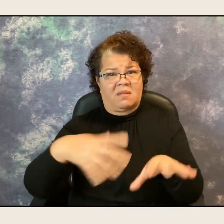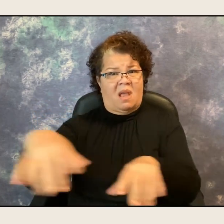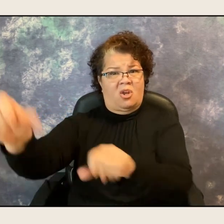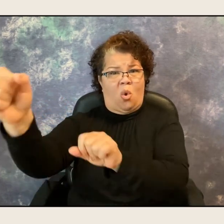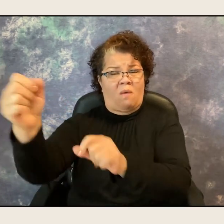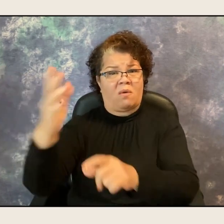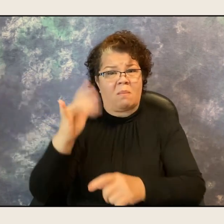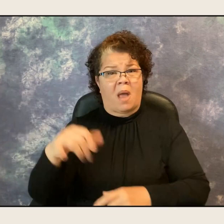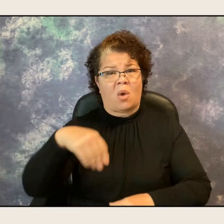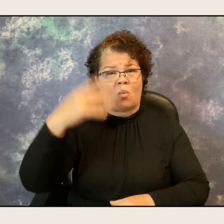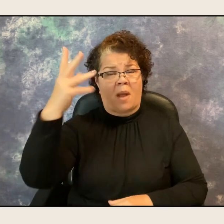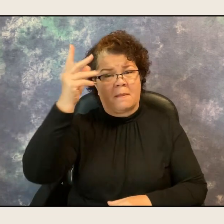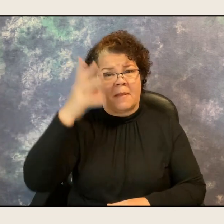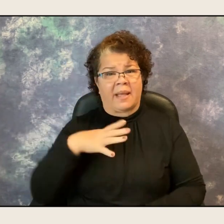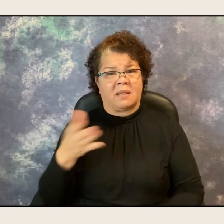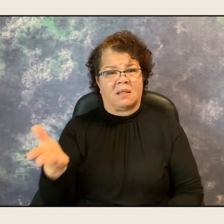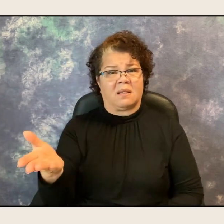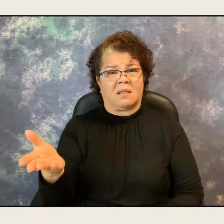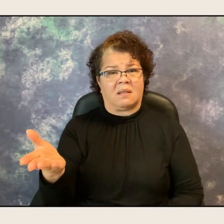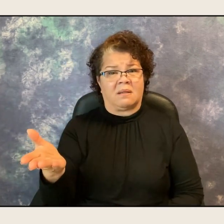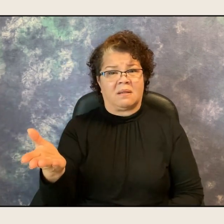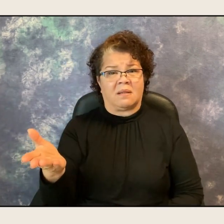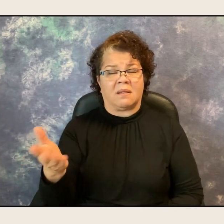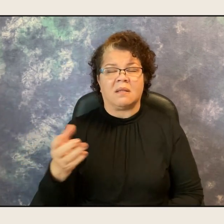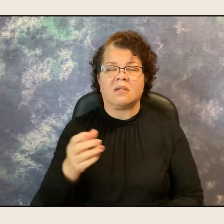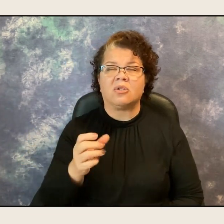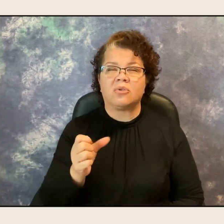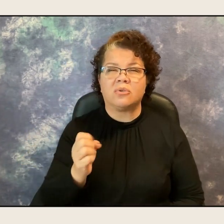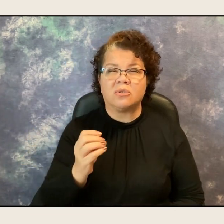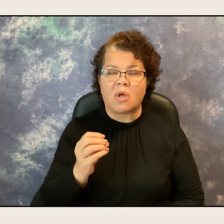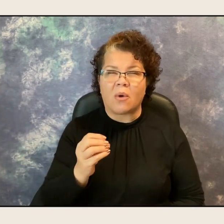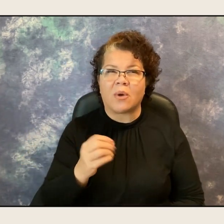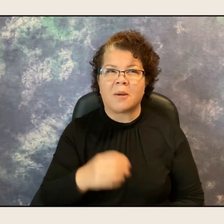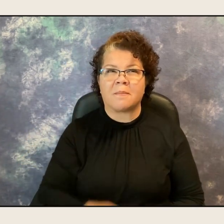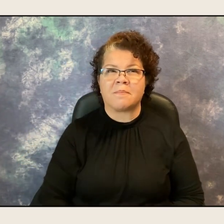And so I think, you know, I just want to amplify what Allison said